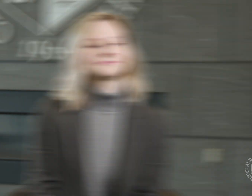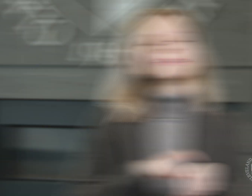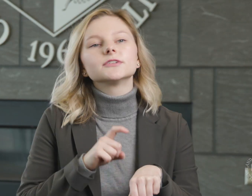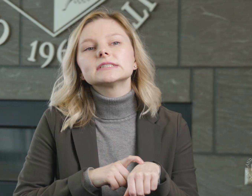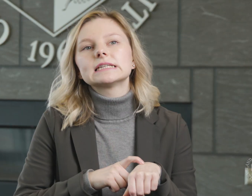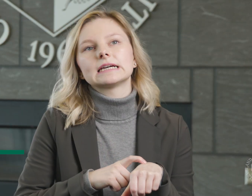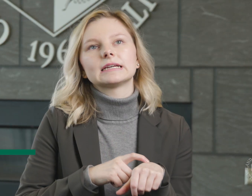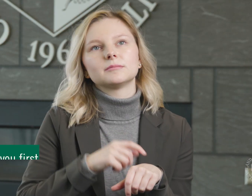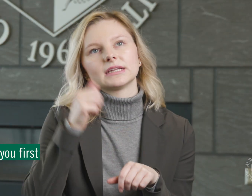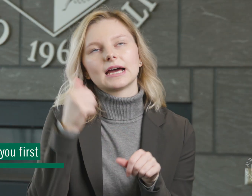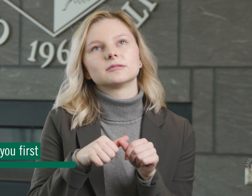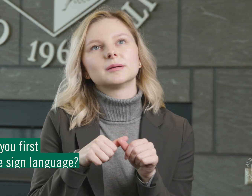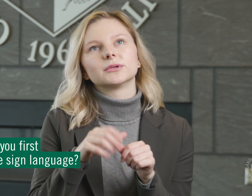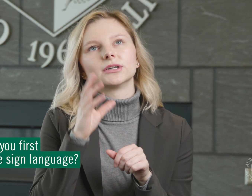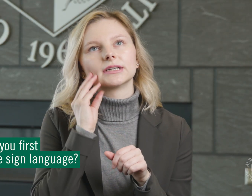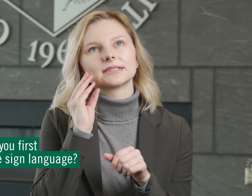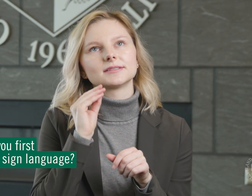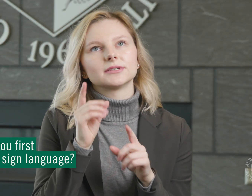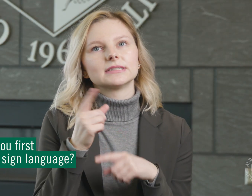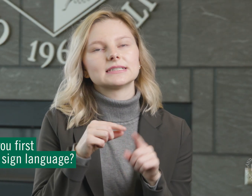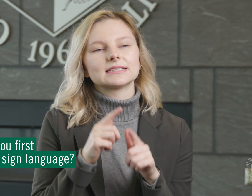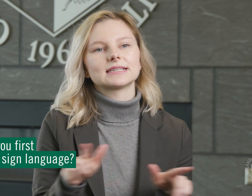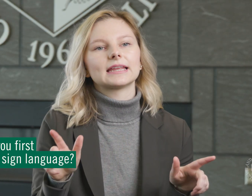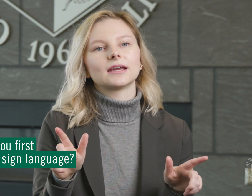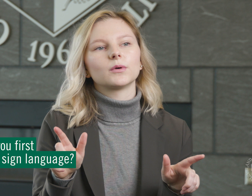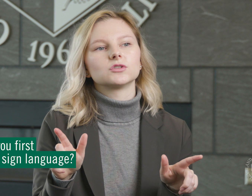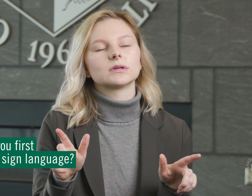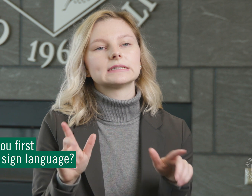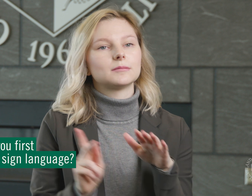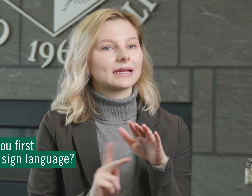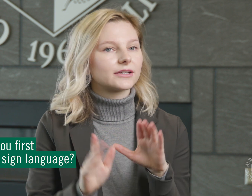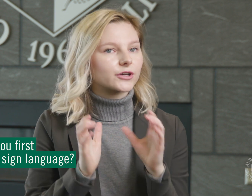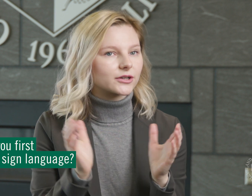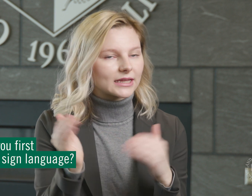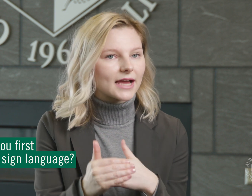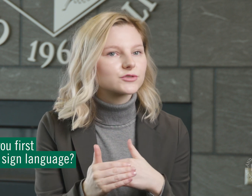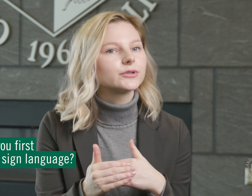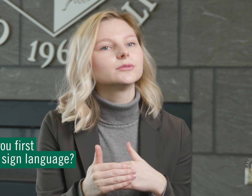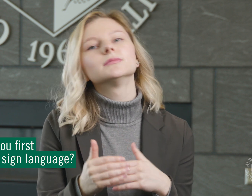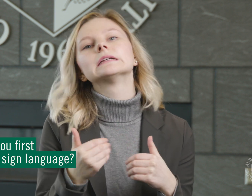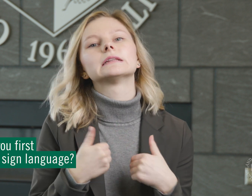The first time that I remember experiencing sign language was in my kindergarten